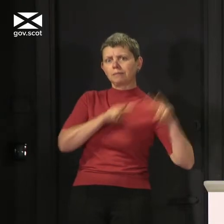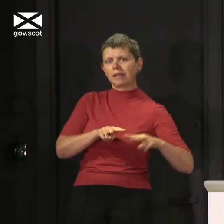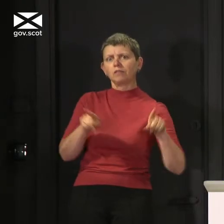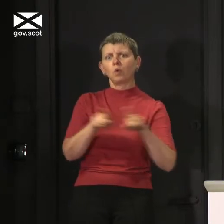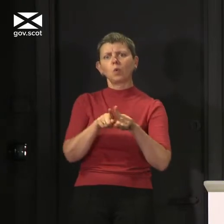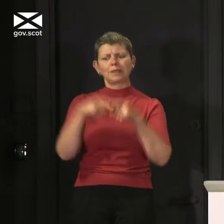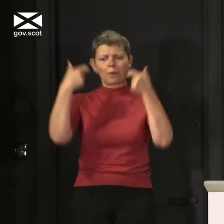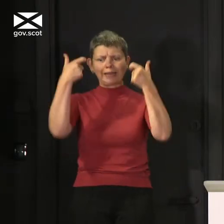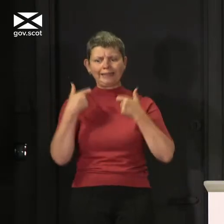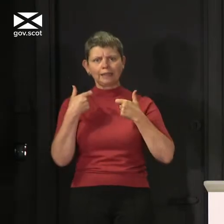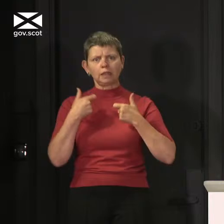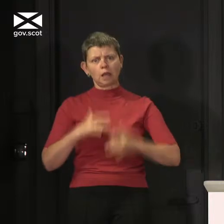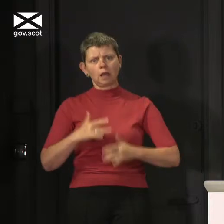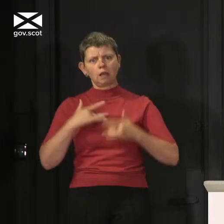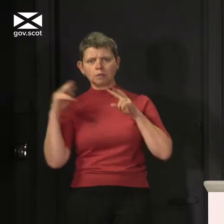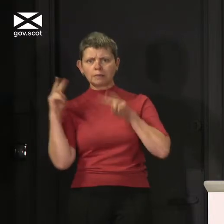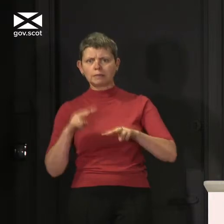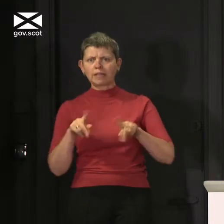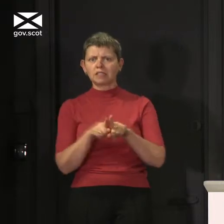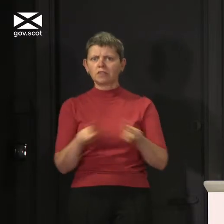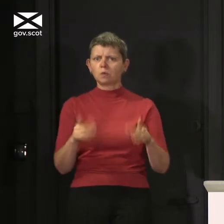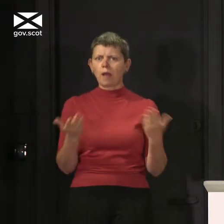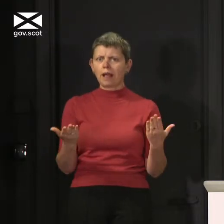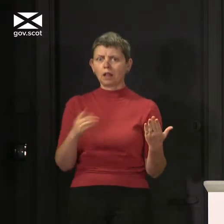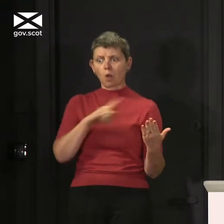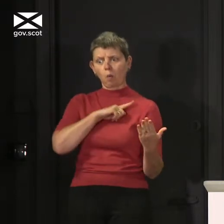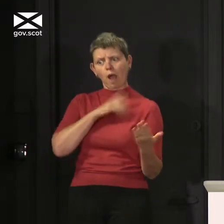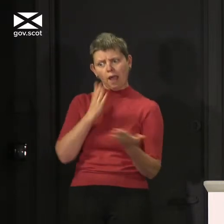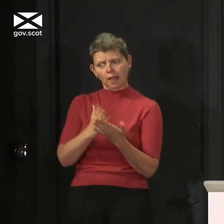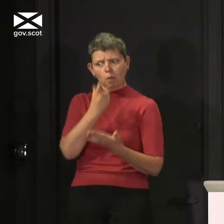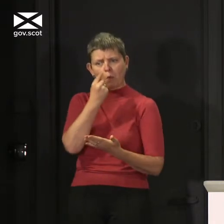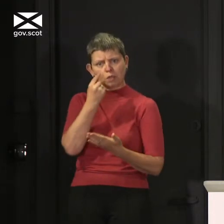decisions are of course potentially open to legal challenge.